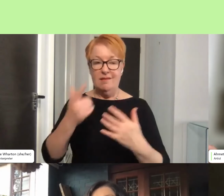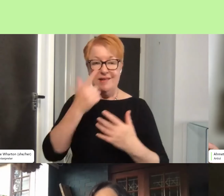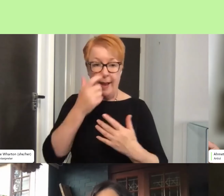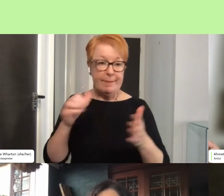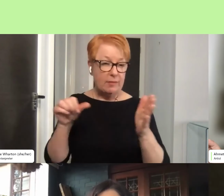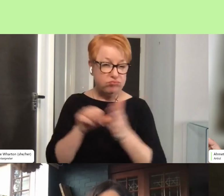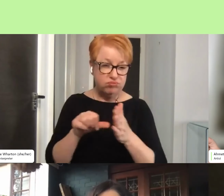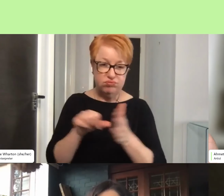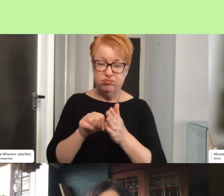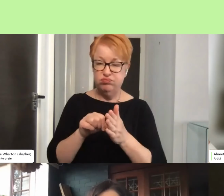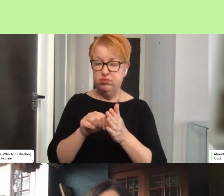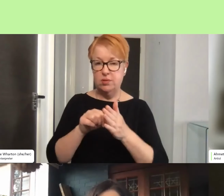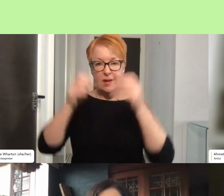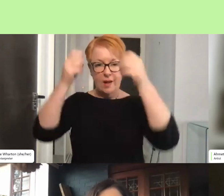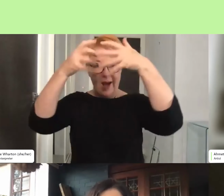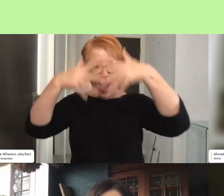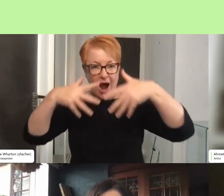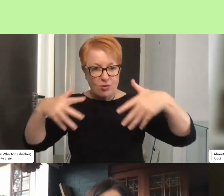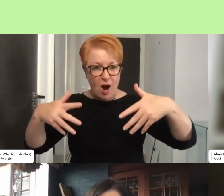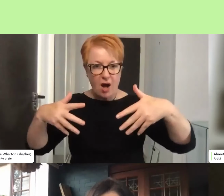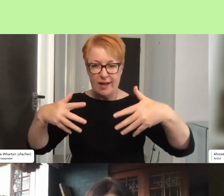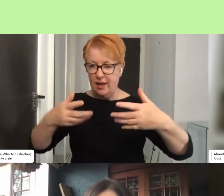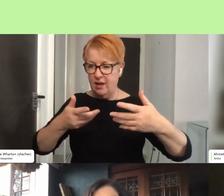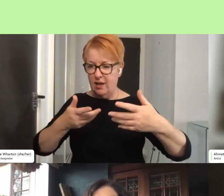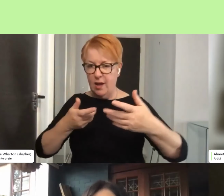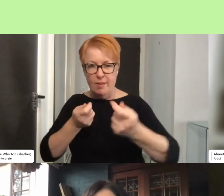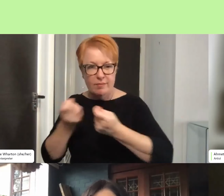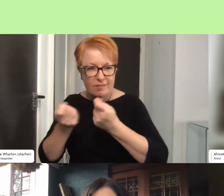within the institutions and the creative departments and education departments.